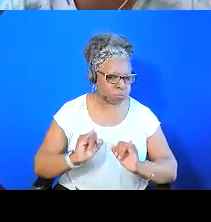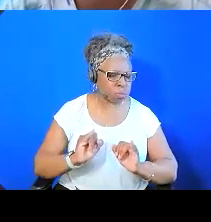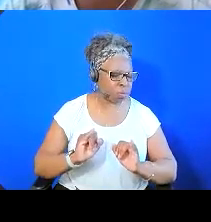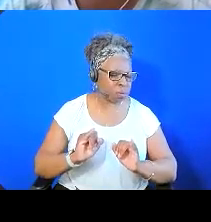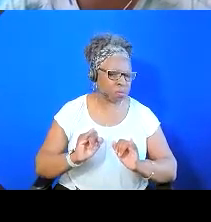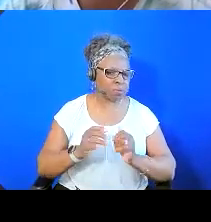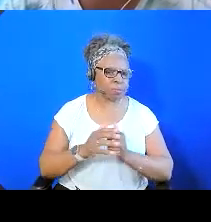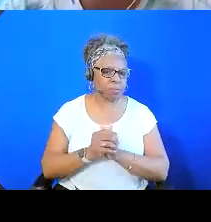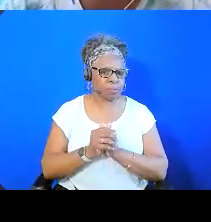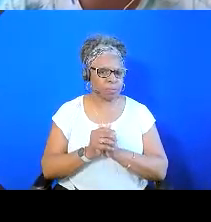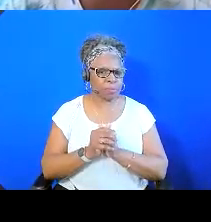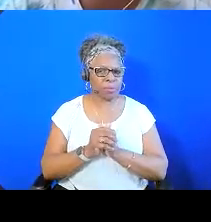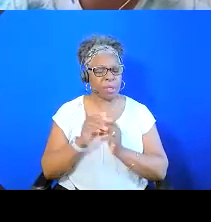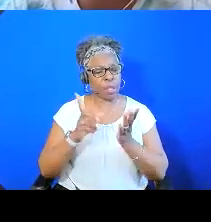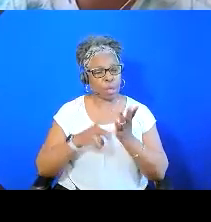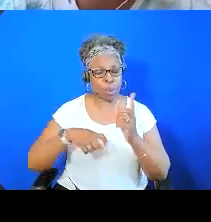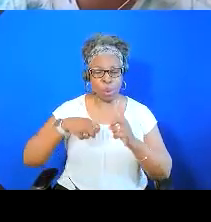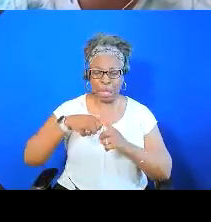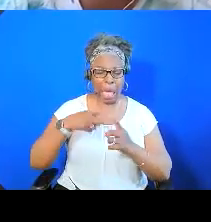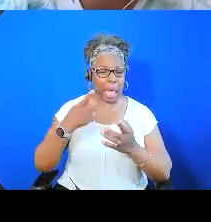as well in the in the UK migrants are often blamed for